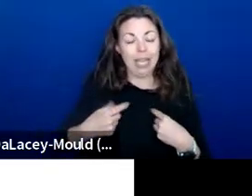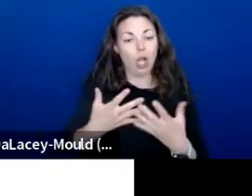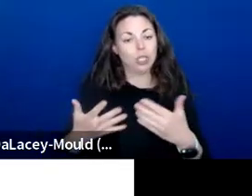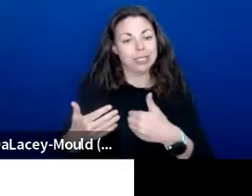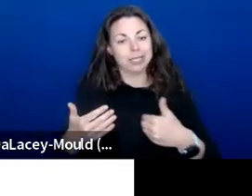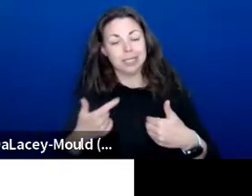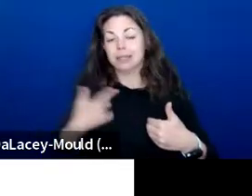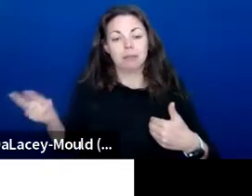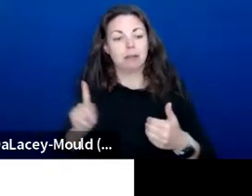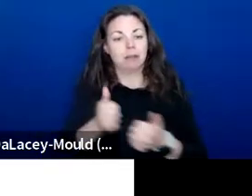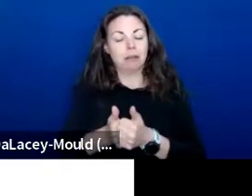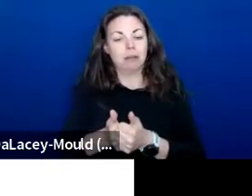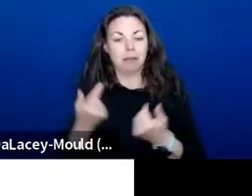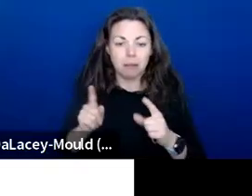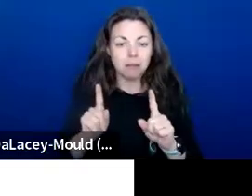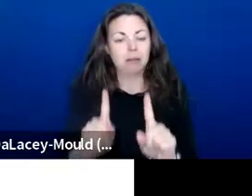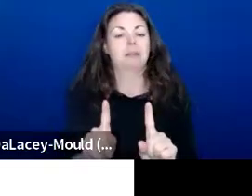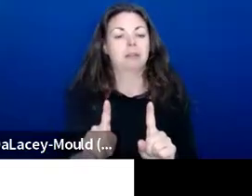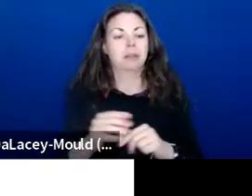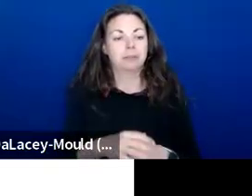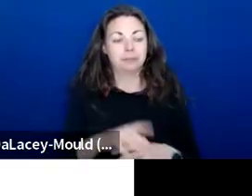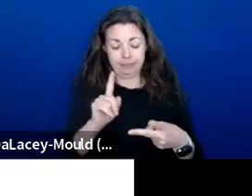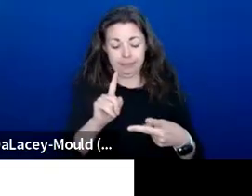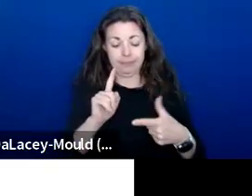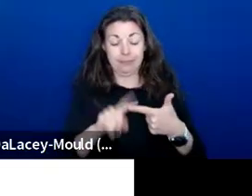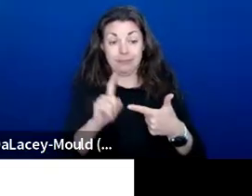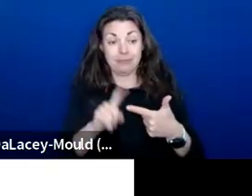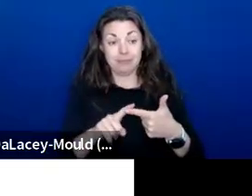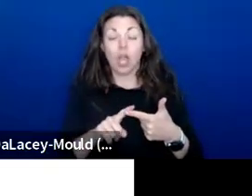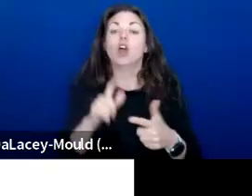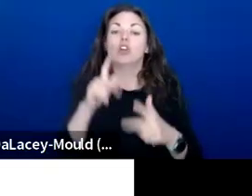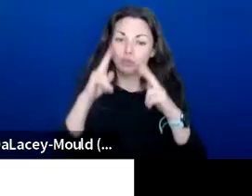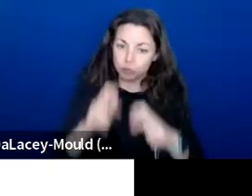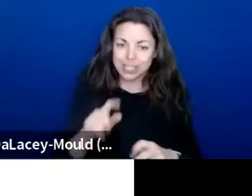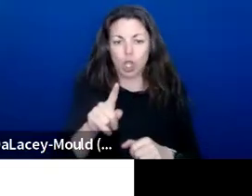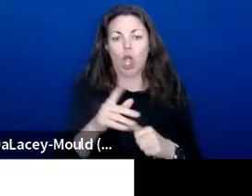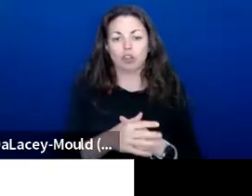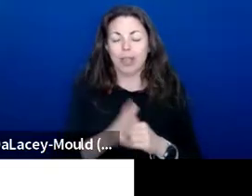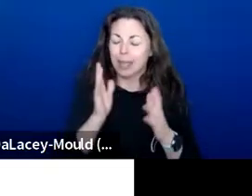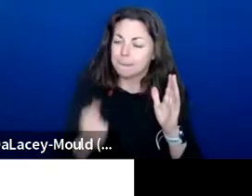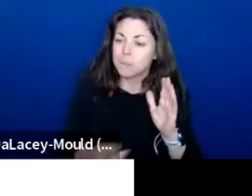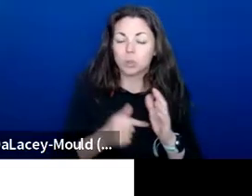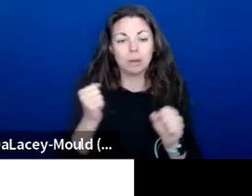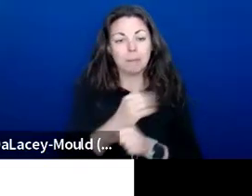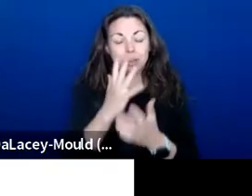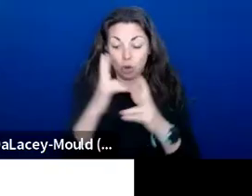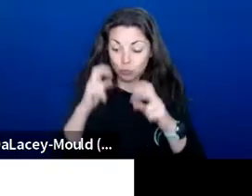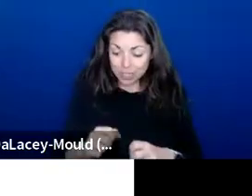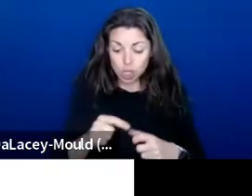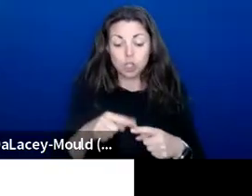learned is that it's really important to do your research. I mentioned already that I did some research on sexual misconduct and the research